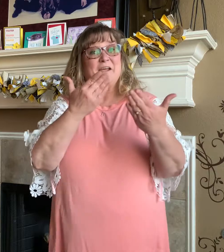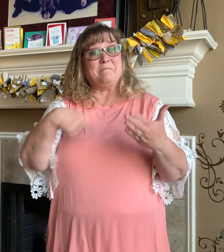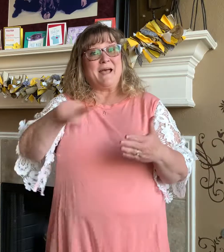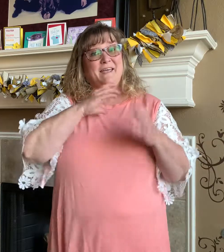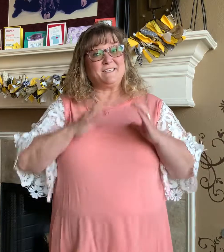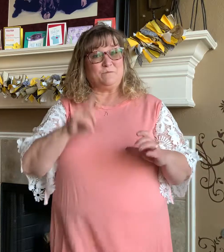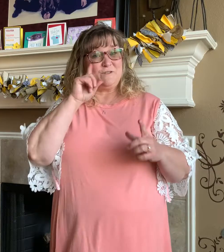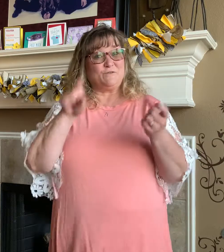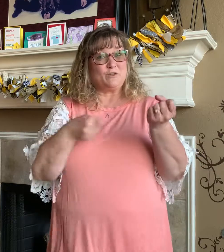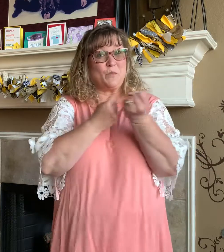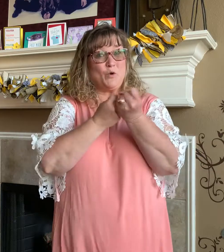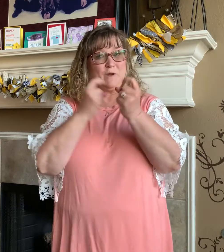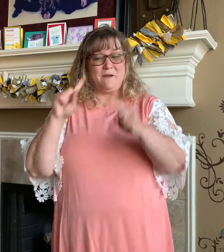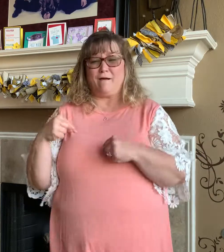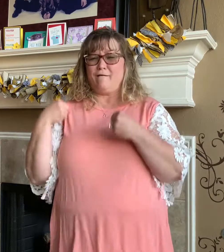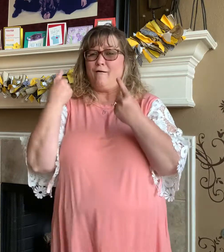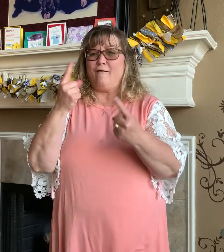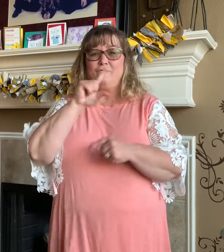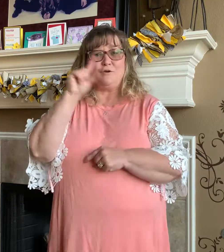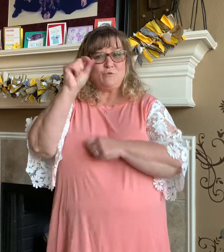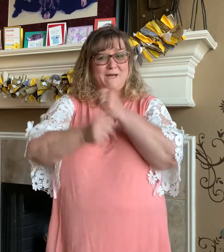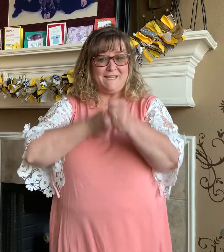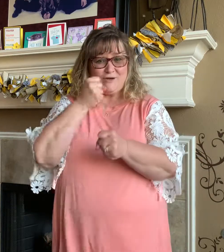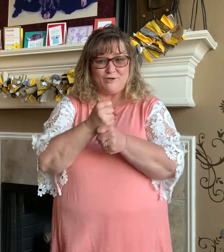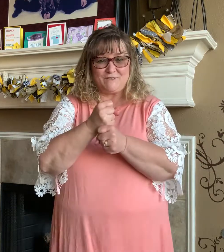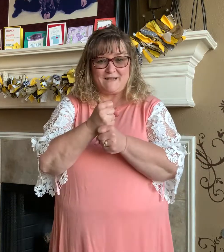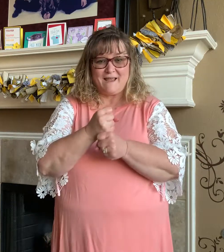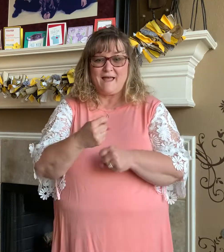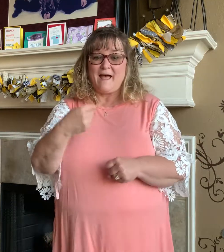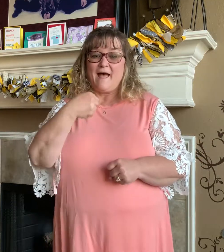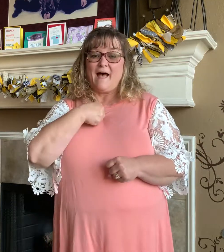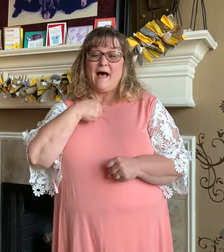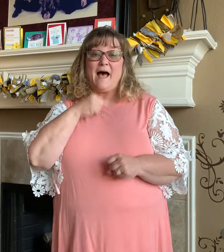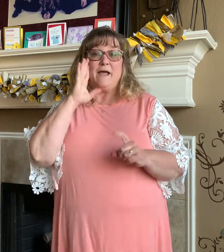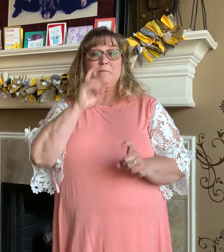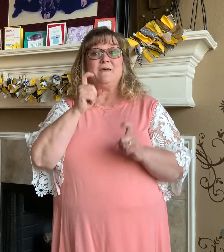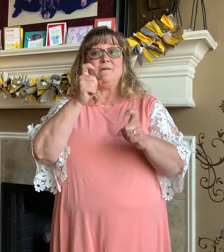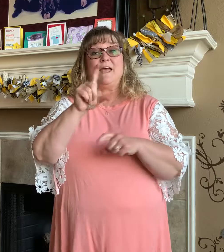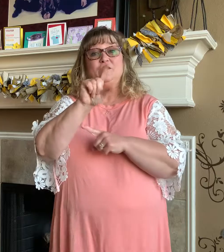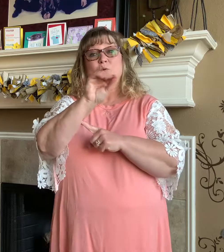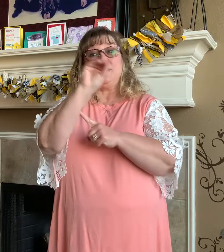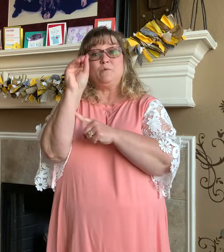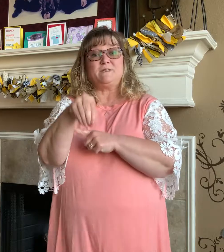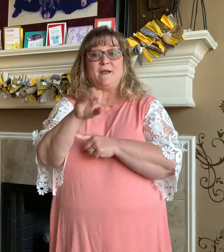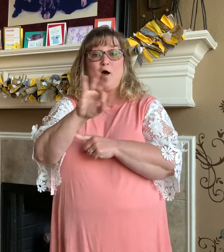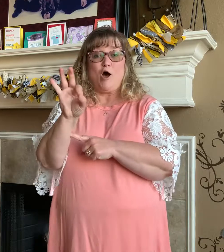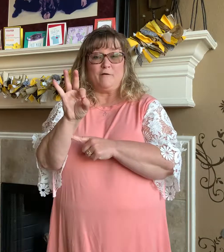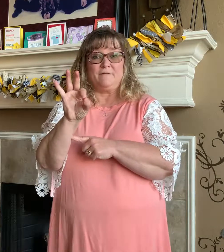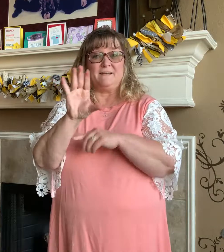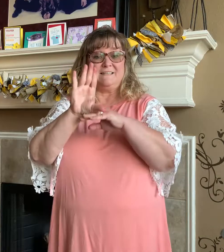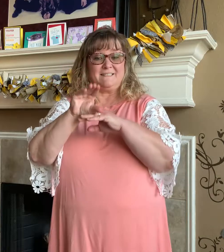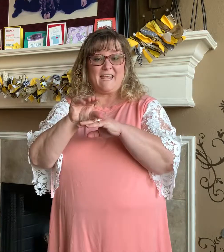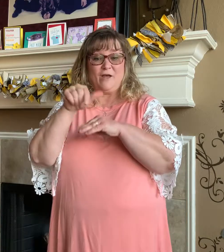my customers for supporting me for 20 years I am giving a 20% off discount